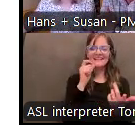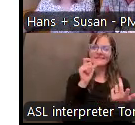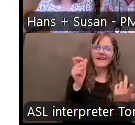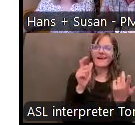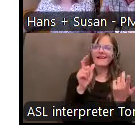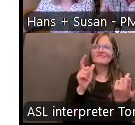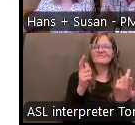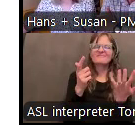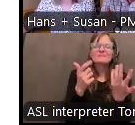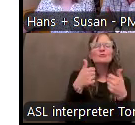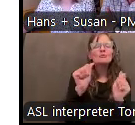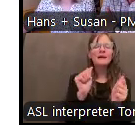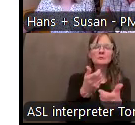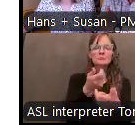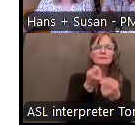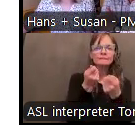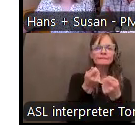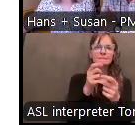We're always trying new things to get that attention.